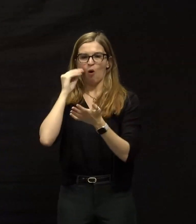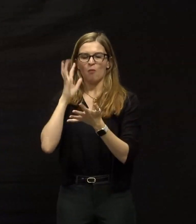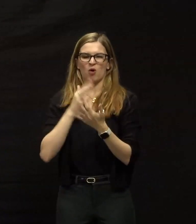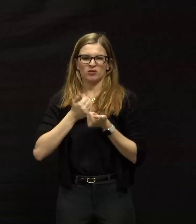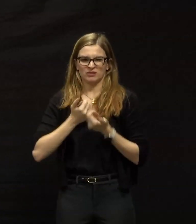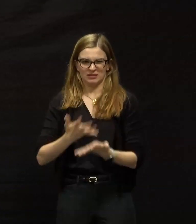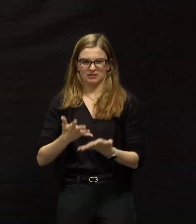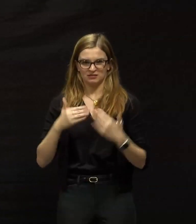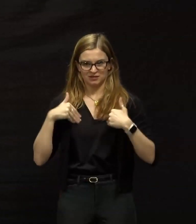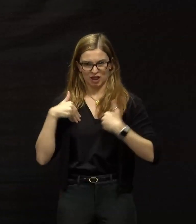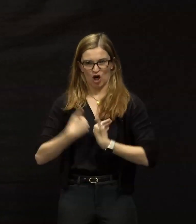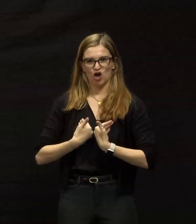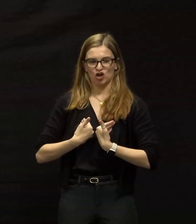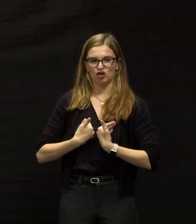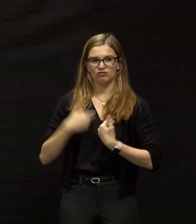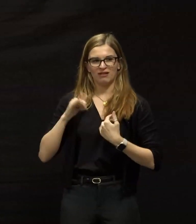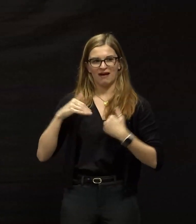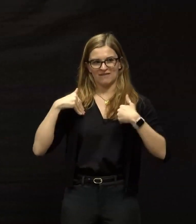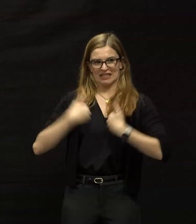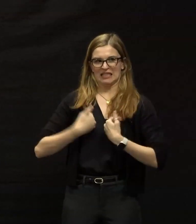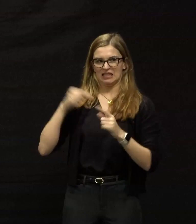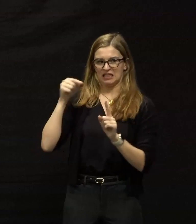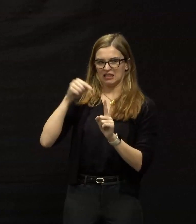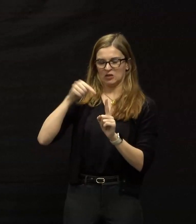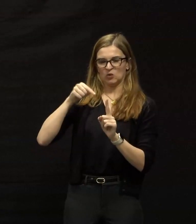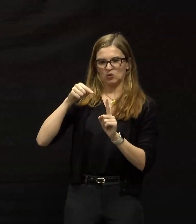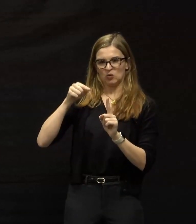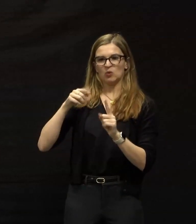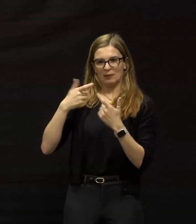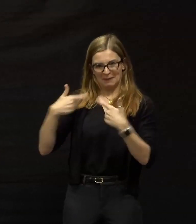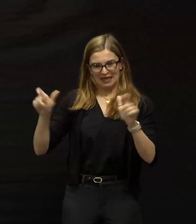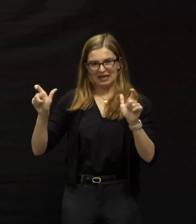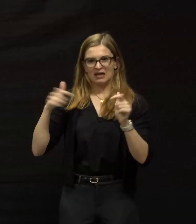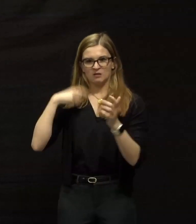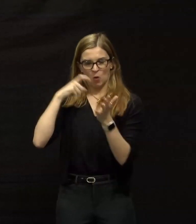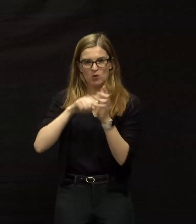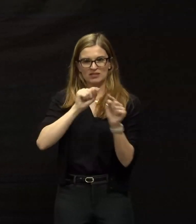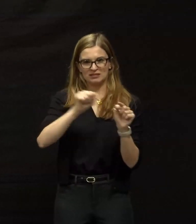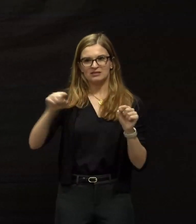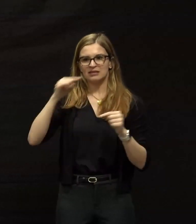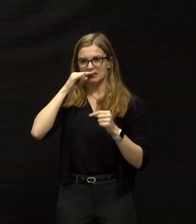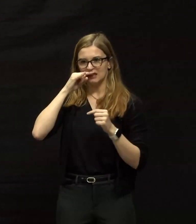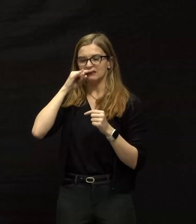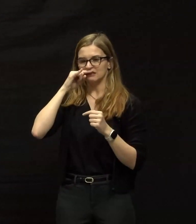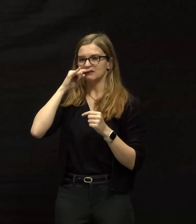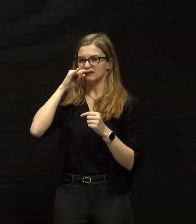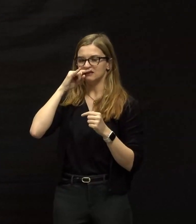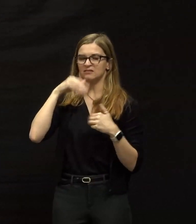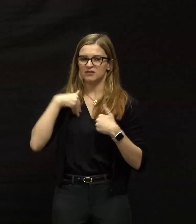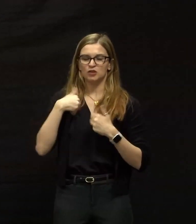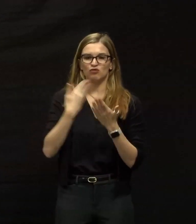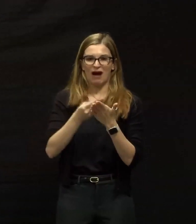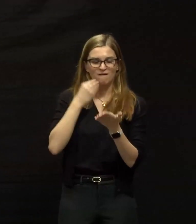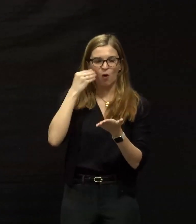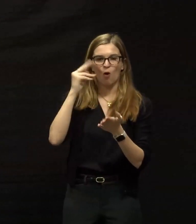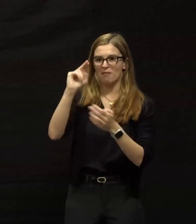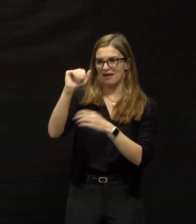then they go home and they're just completely drained. That exhaustion and fatigue is quite an issue for lots of youngsters.